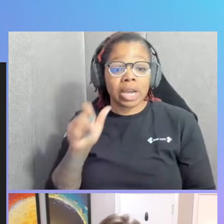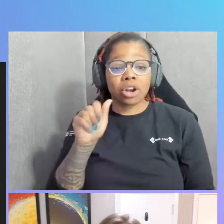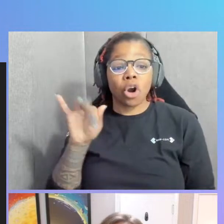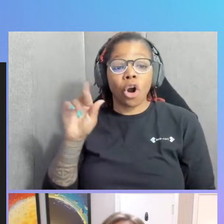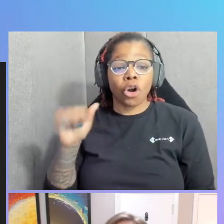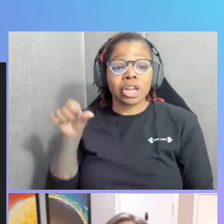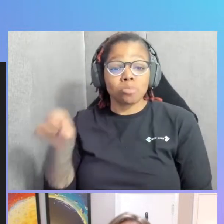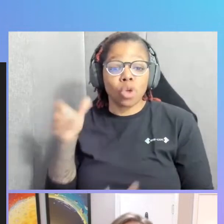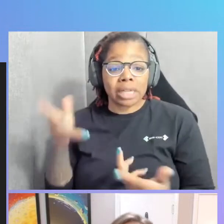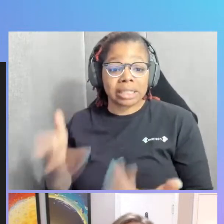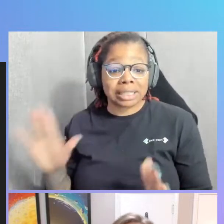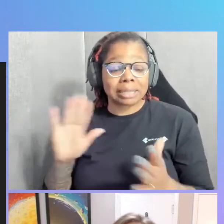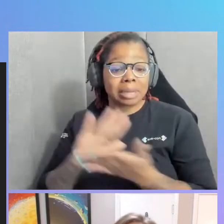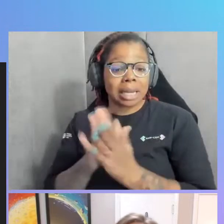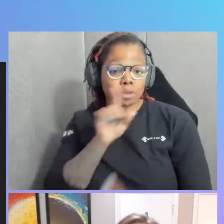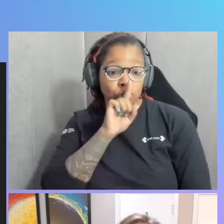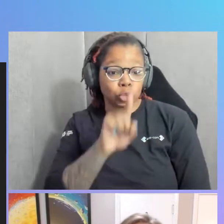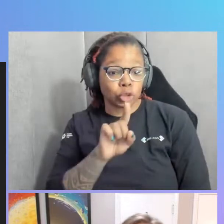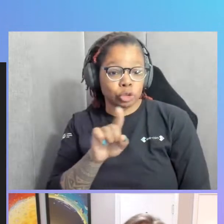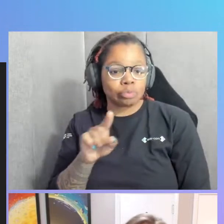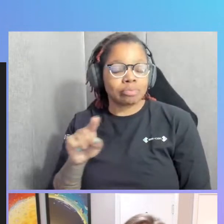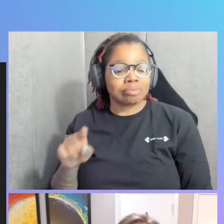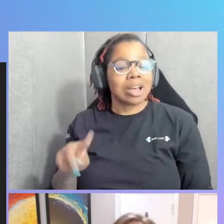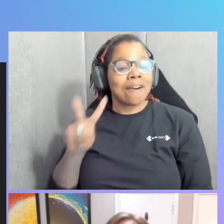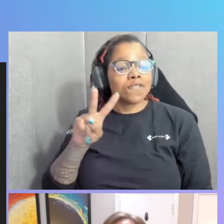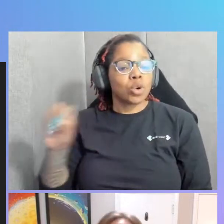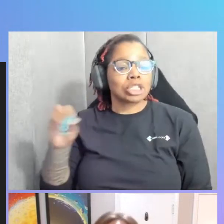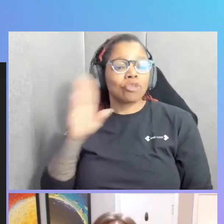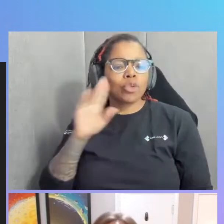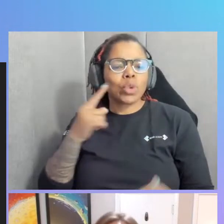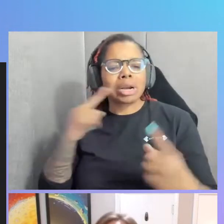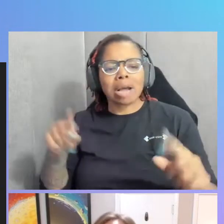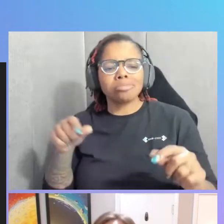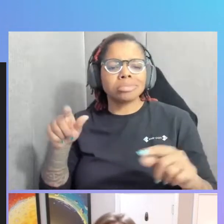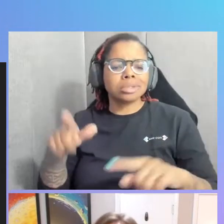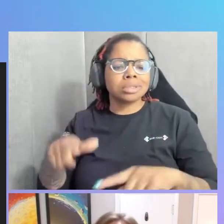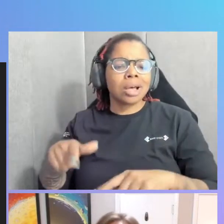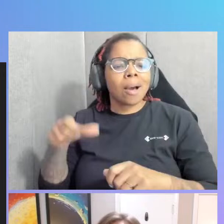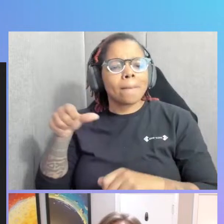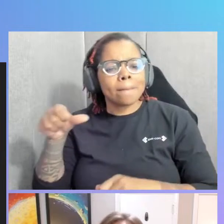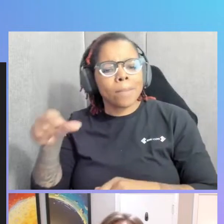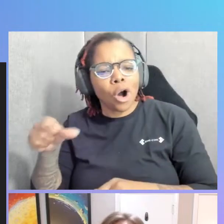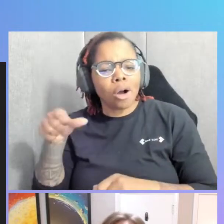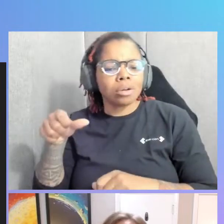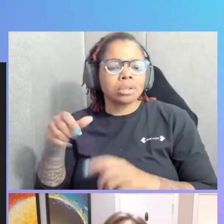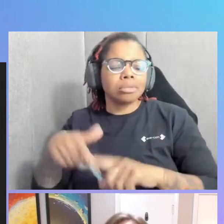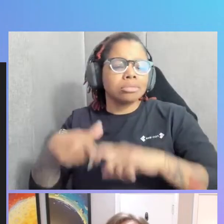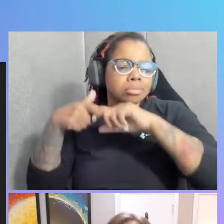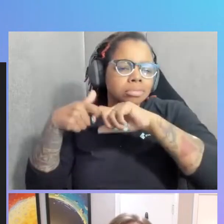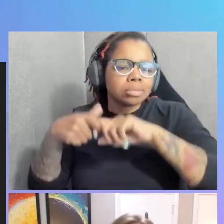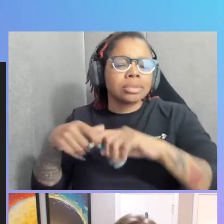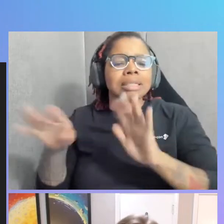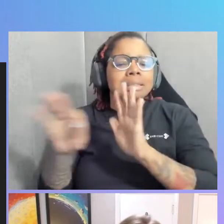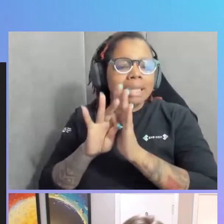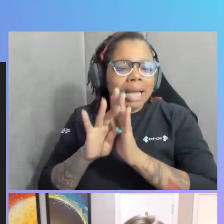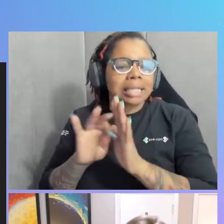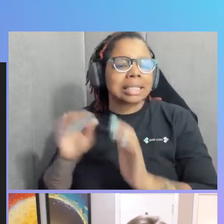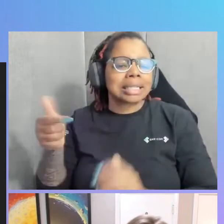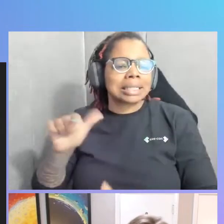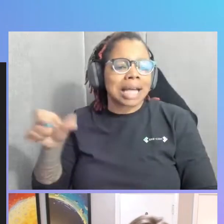will announce something like pause selected toggle button.